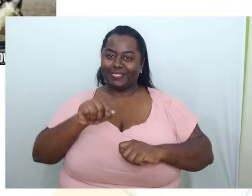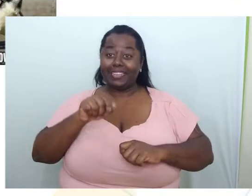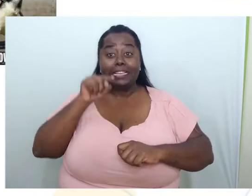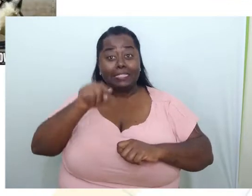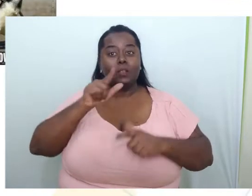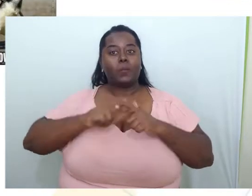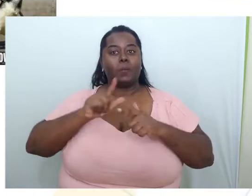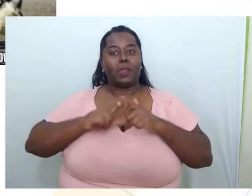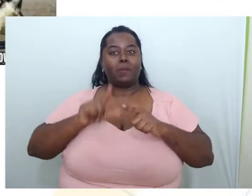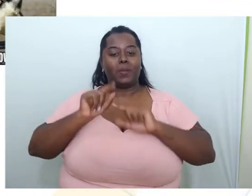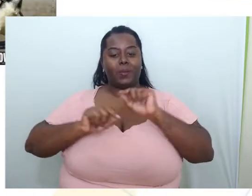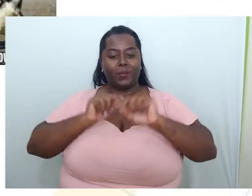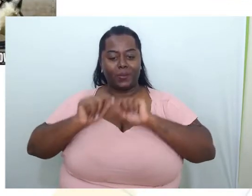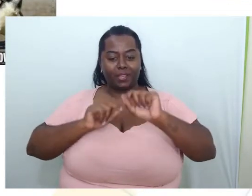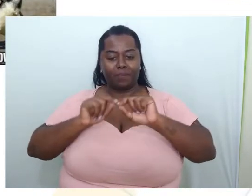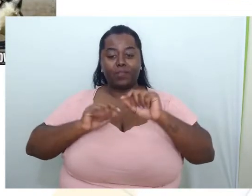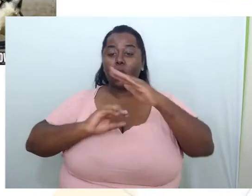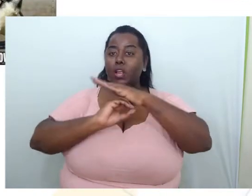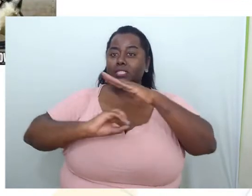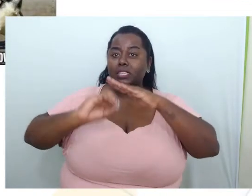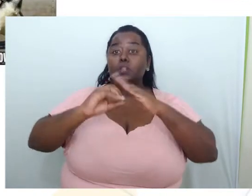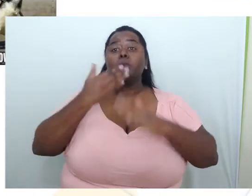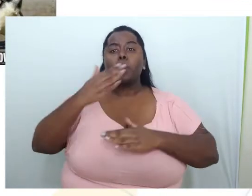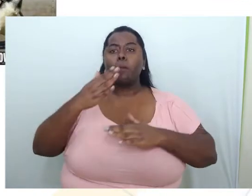problem organizations will promise a lot of